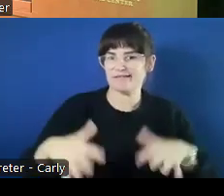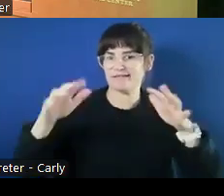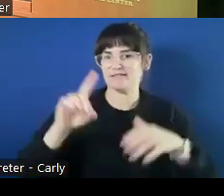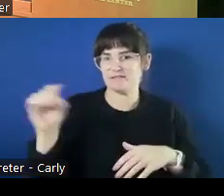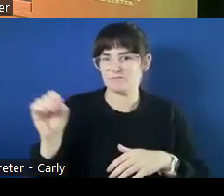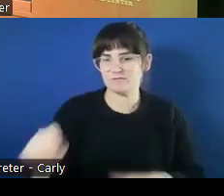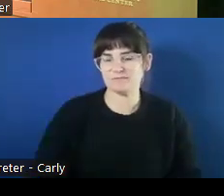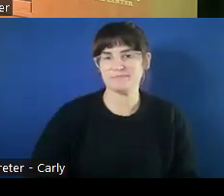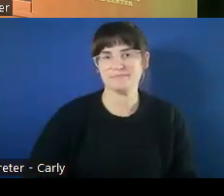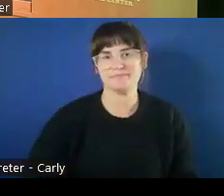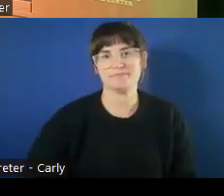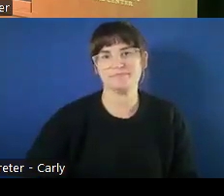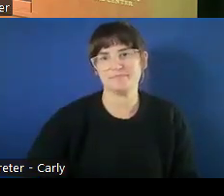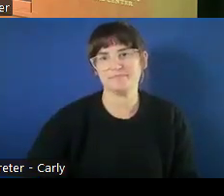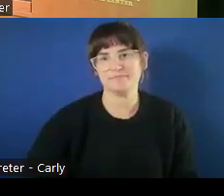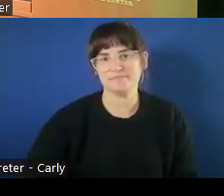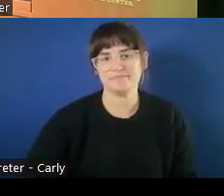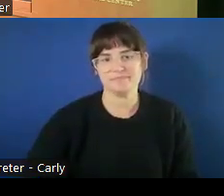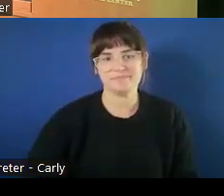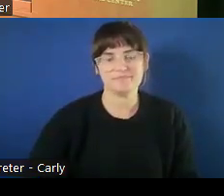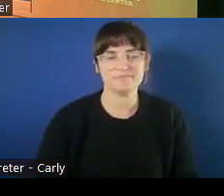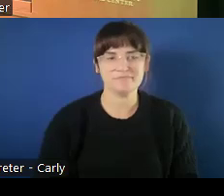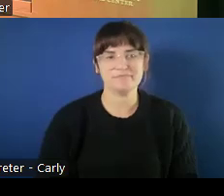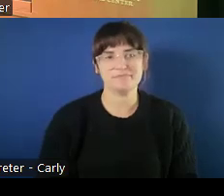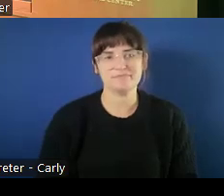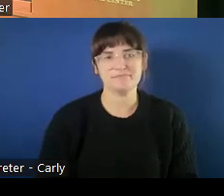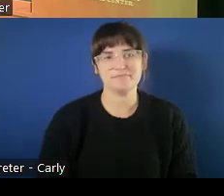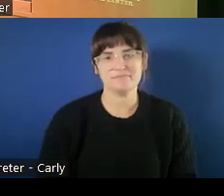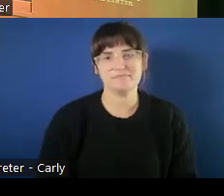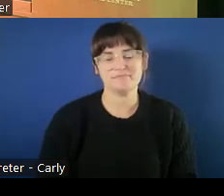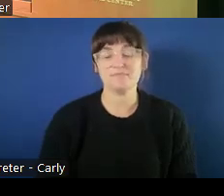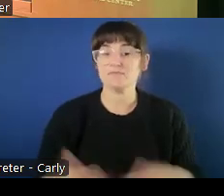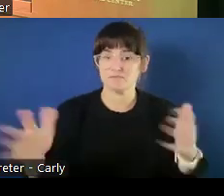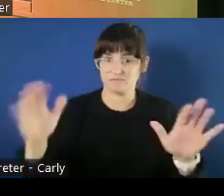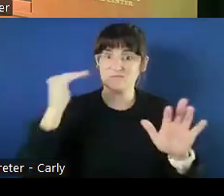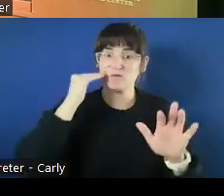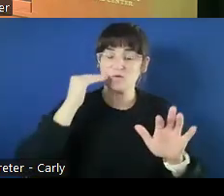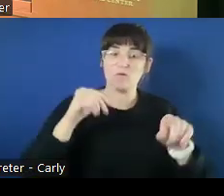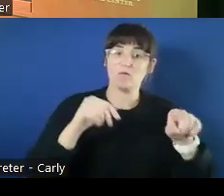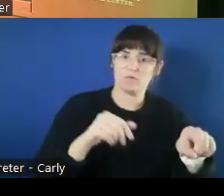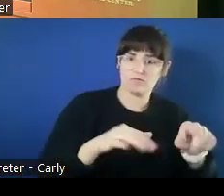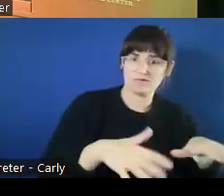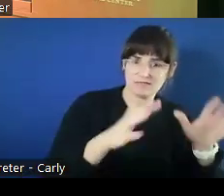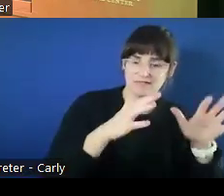anxiety so if we know that anxiety and depression are associated with heart disease the question